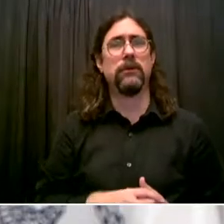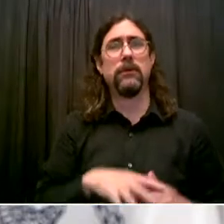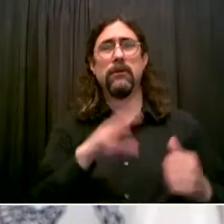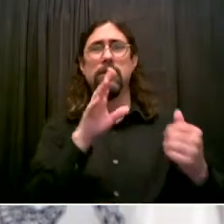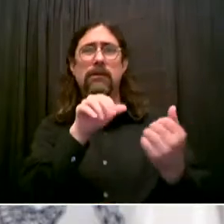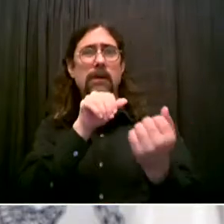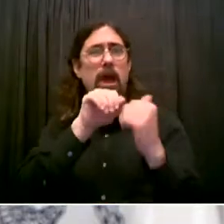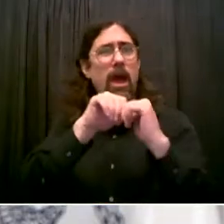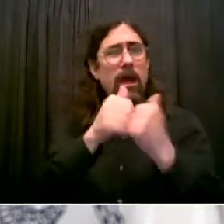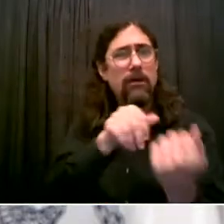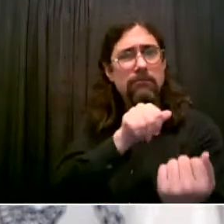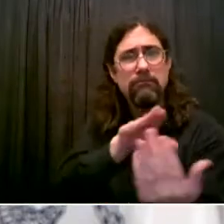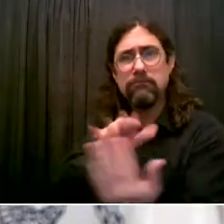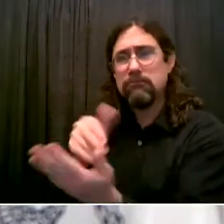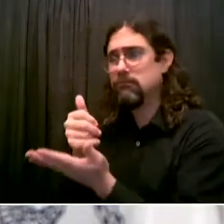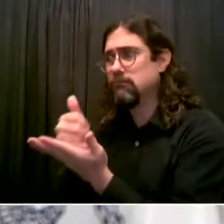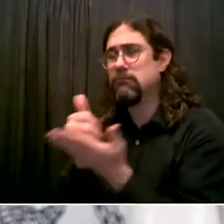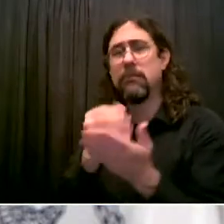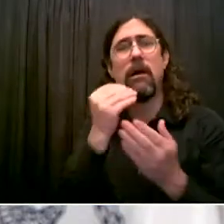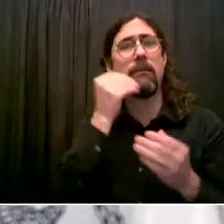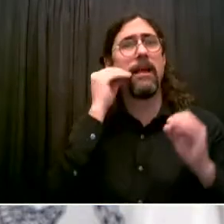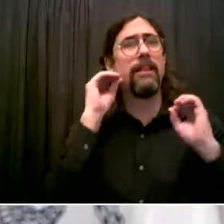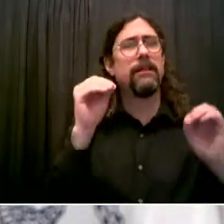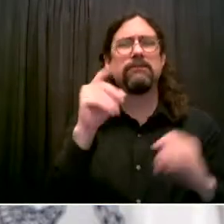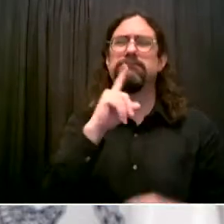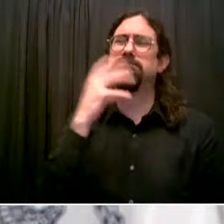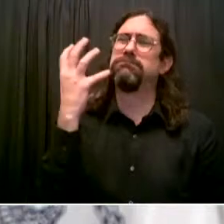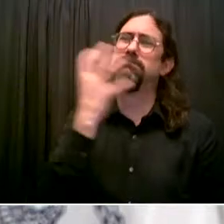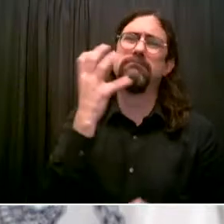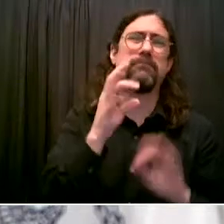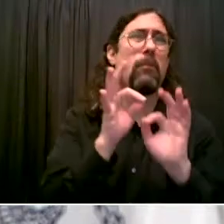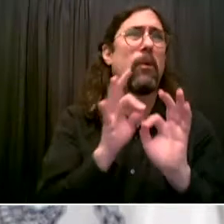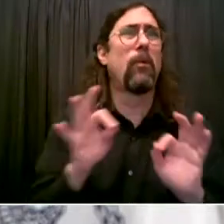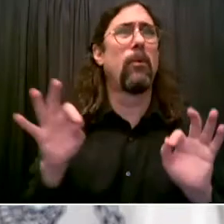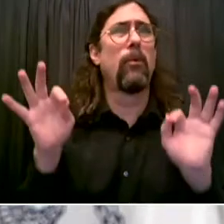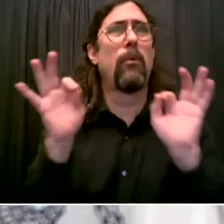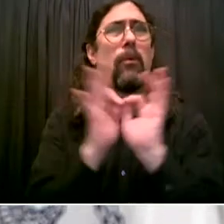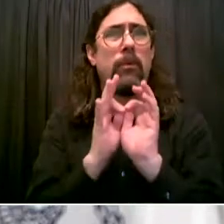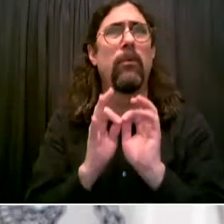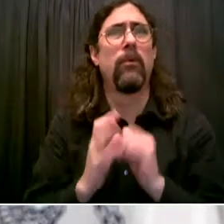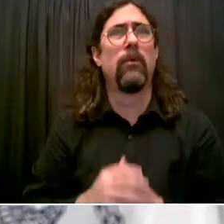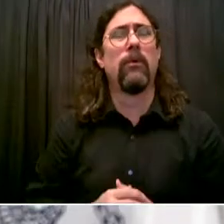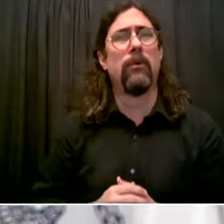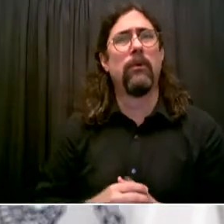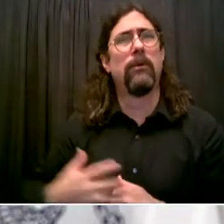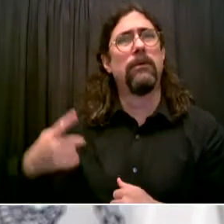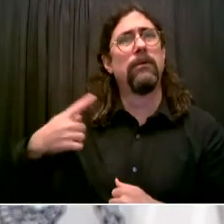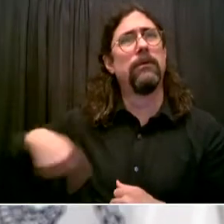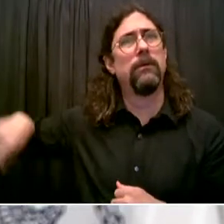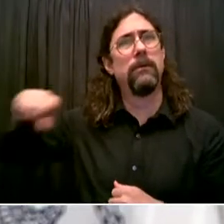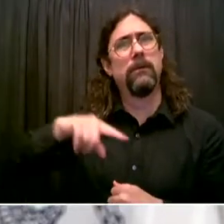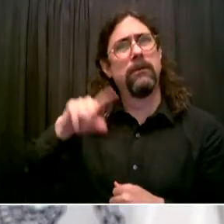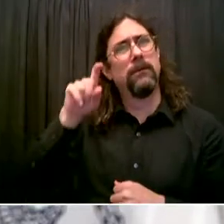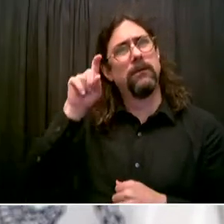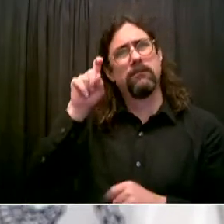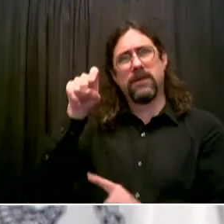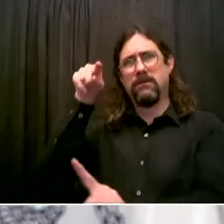ADDRESS THE HOMELESSNESS. IT IS IMPORTANT TO COREVERY, BUT EVERYTHING WE ARE DOING IS